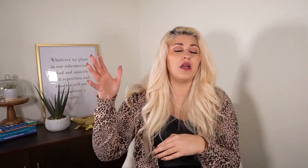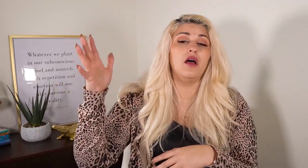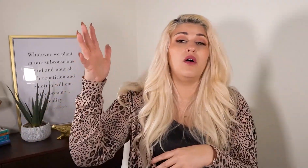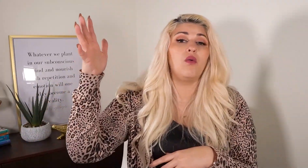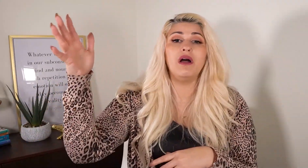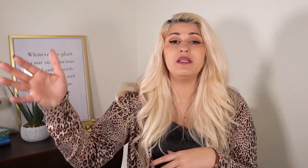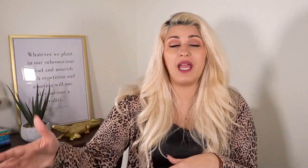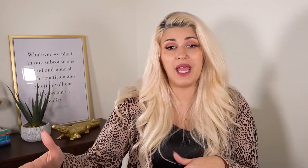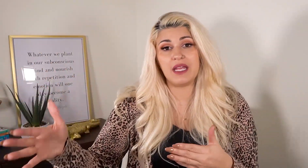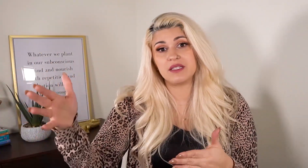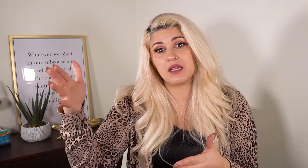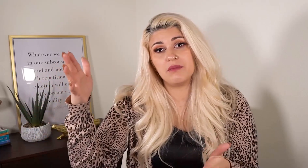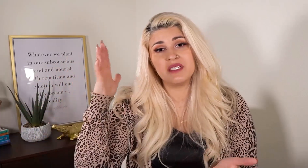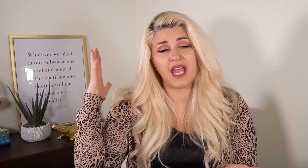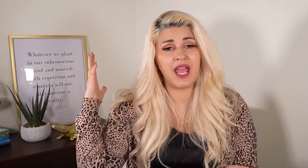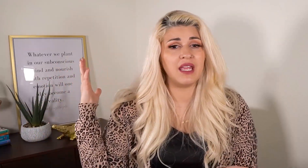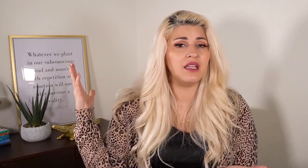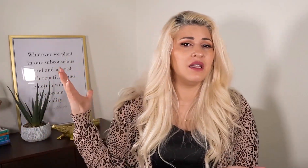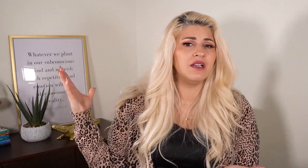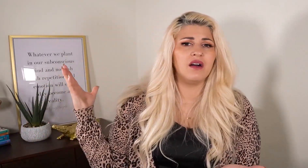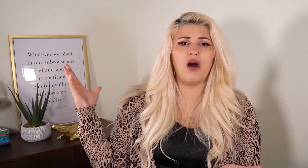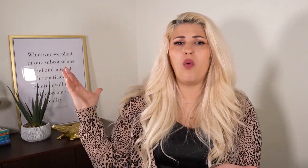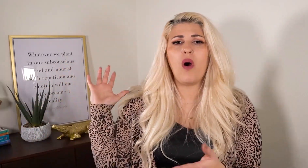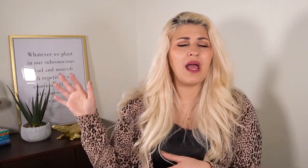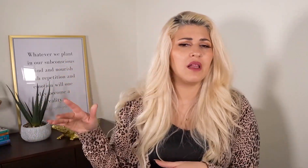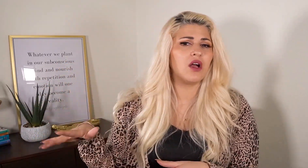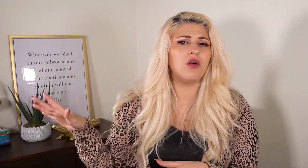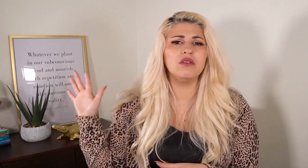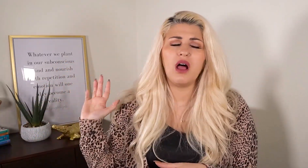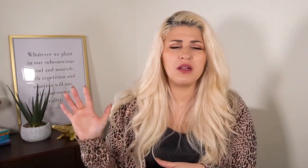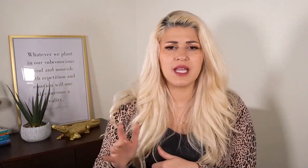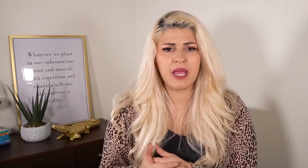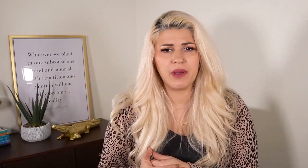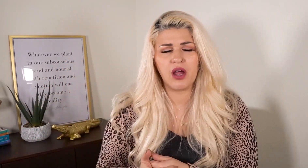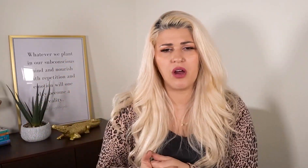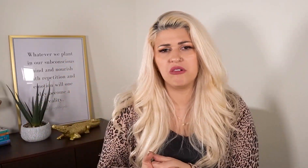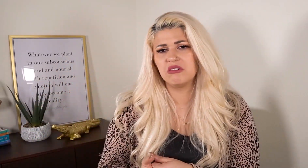Like one day, some day, a while ago, a long time ago,